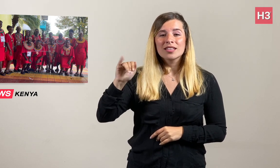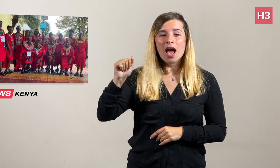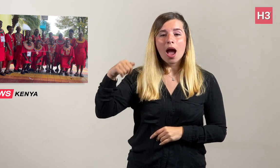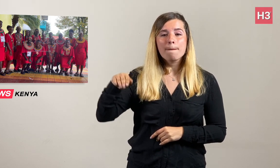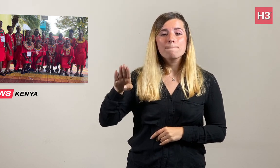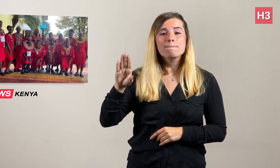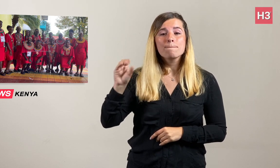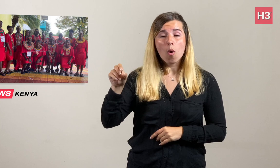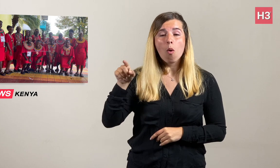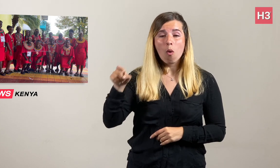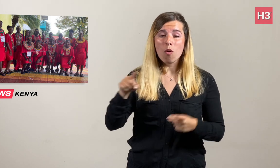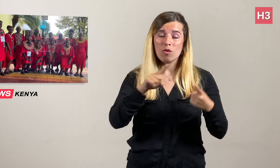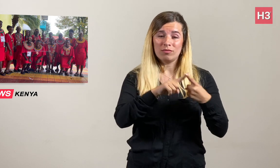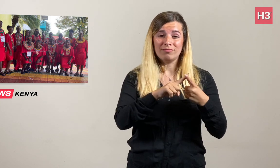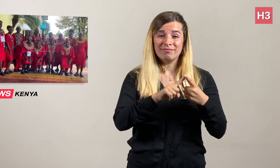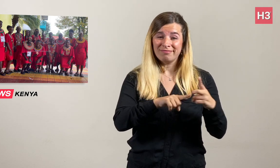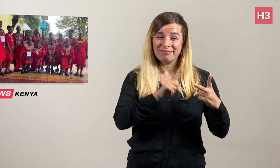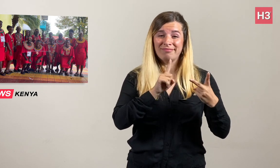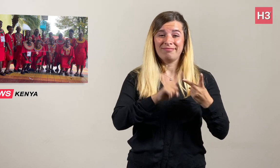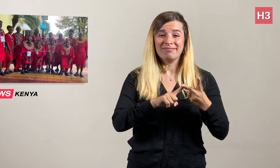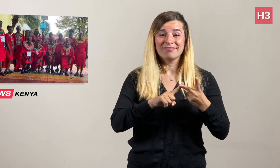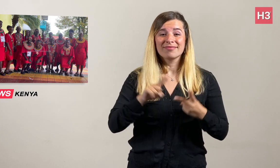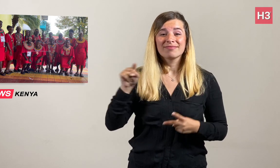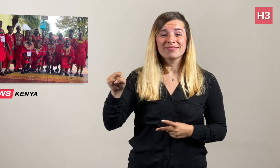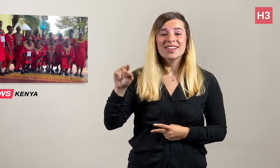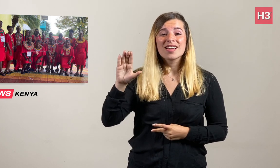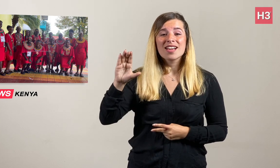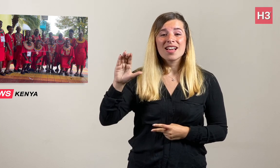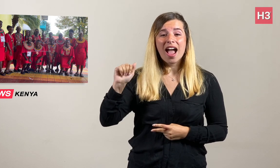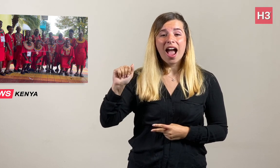During Opening Ceremonies, spectators gave